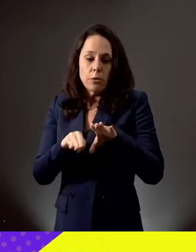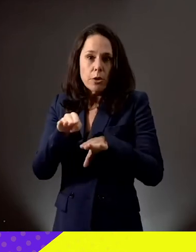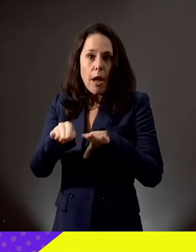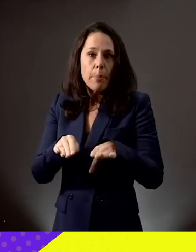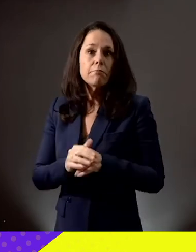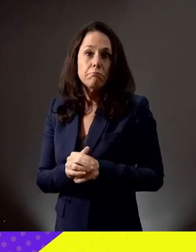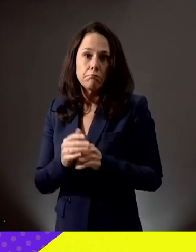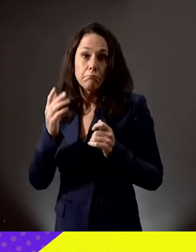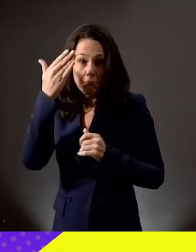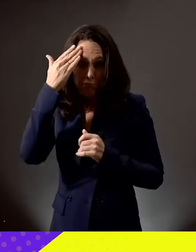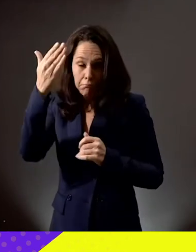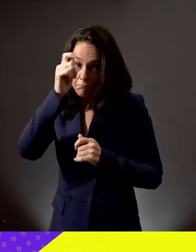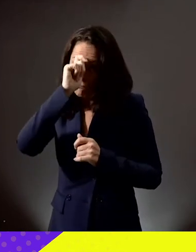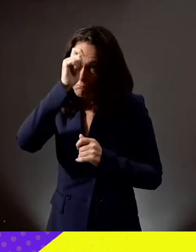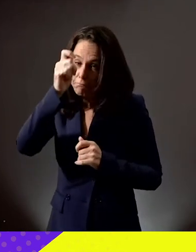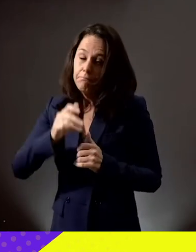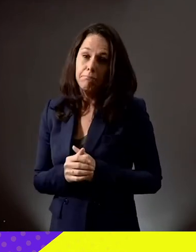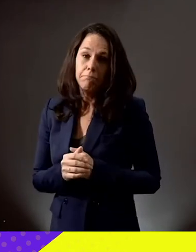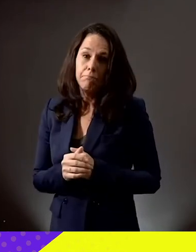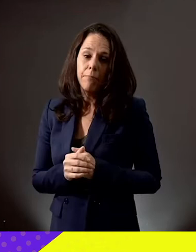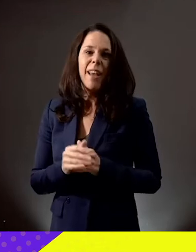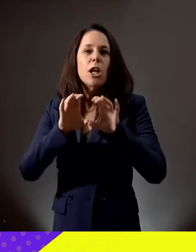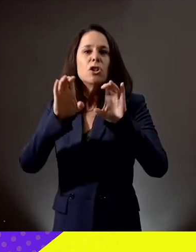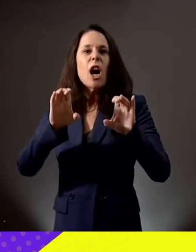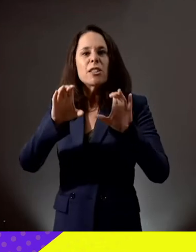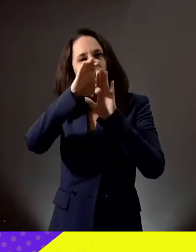The number of companies signing the Diversity charter is growing steadily.